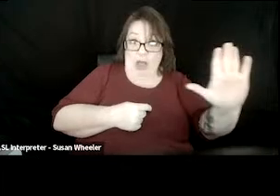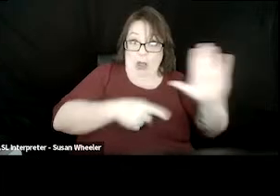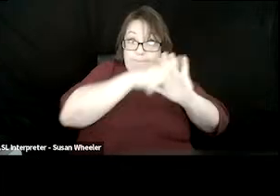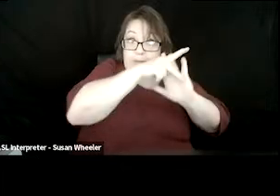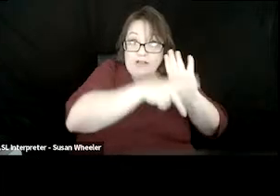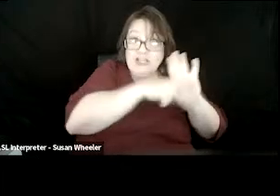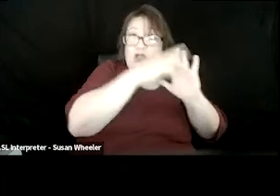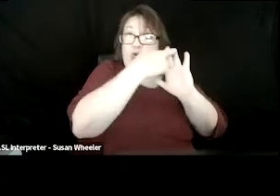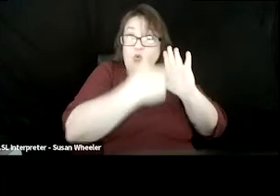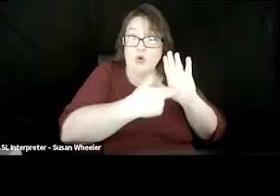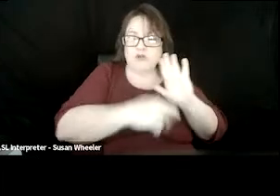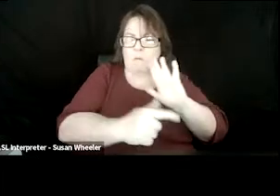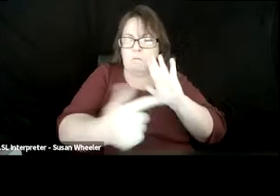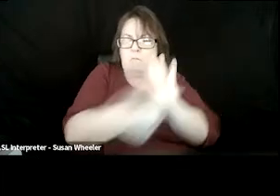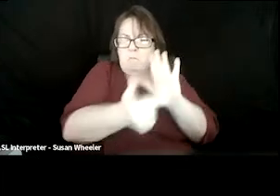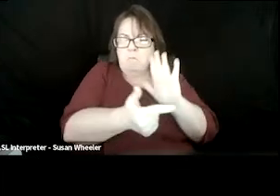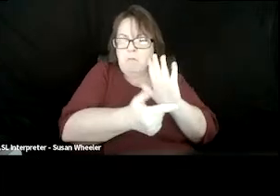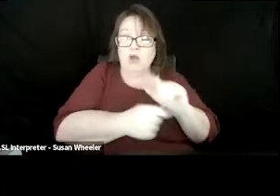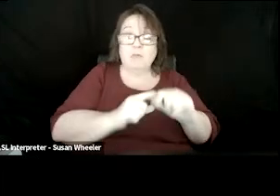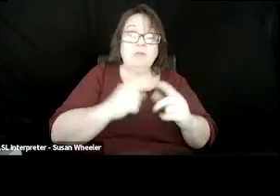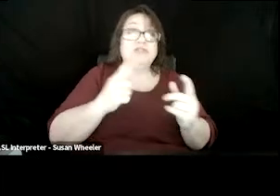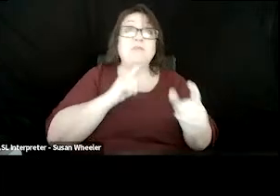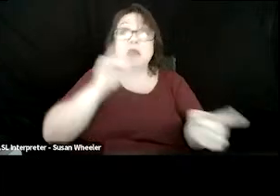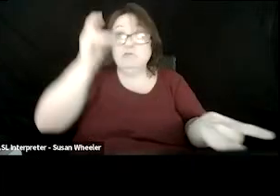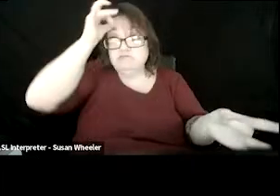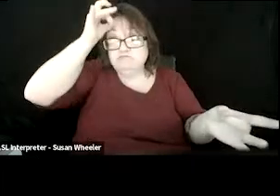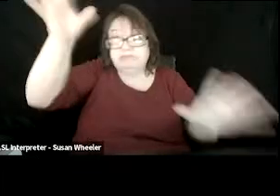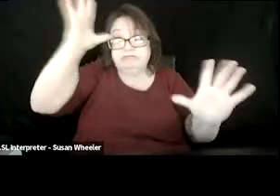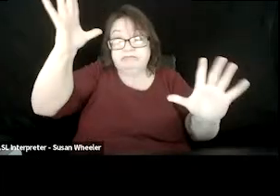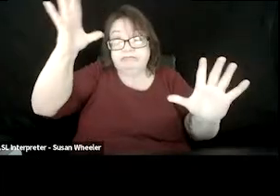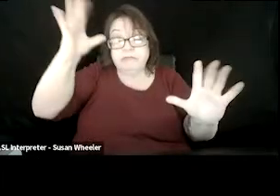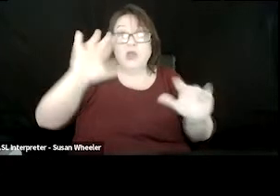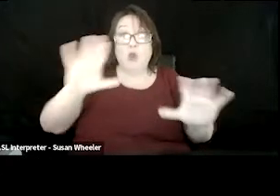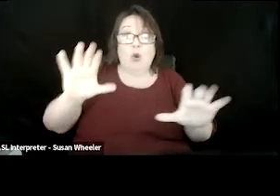might be something incredibly egregious in terms of your conduct,